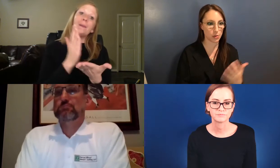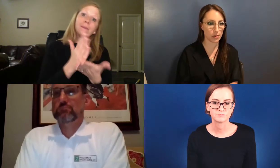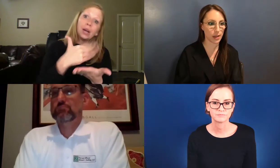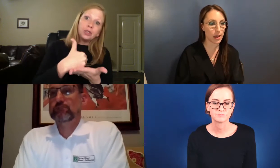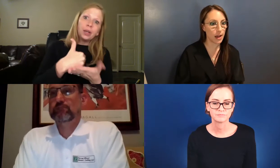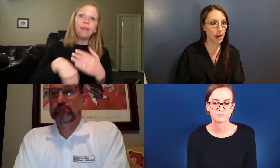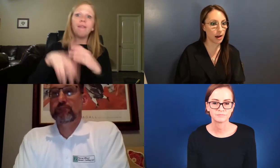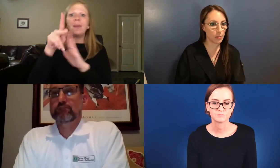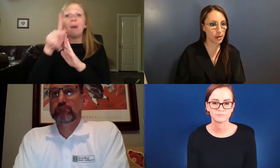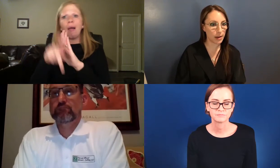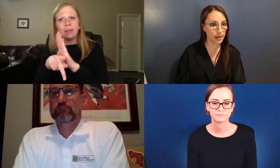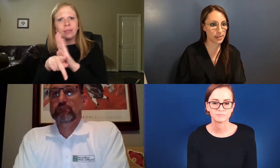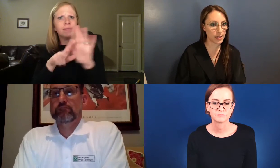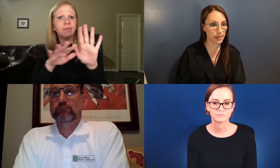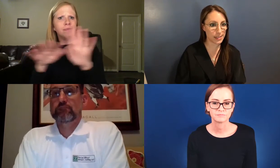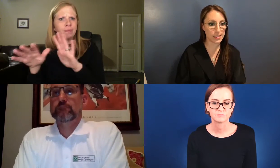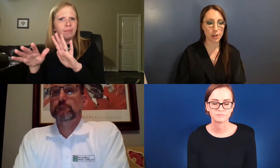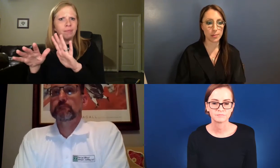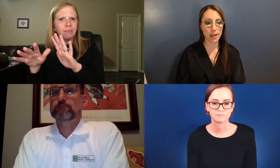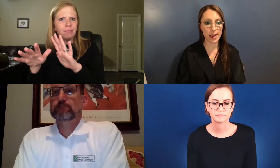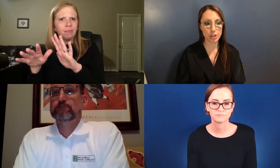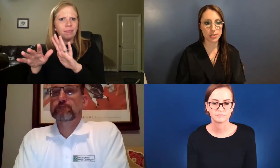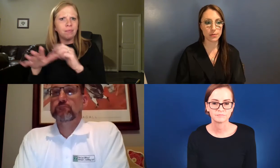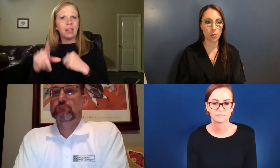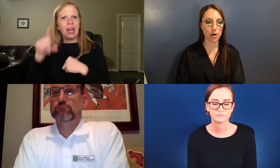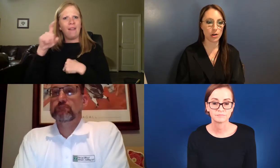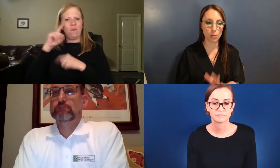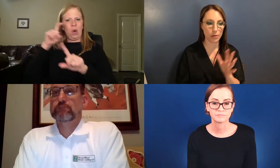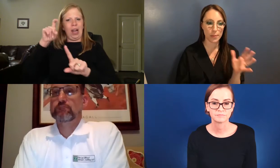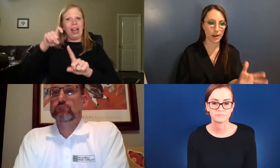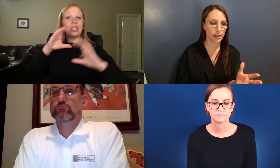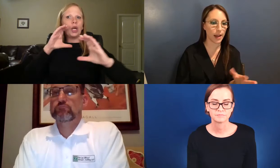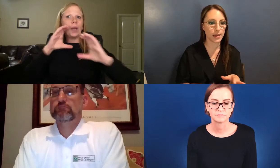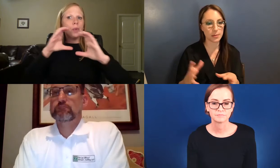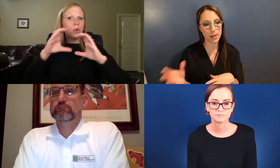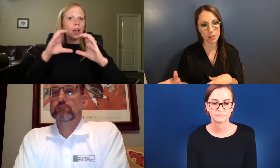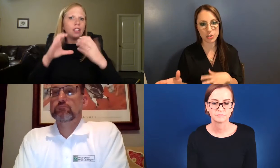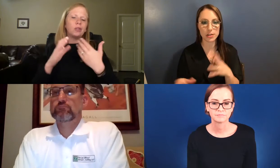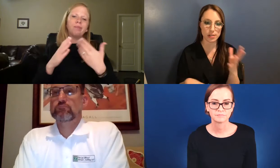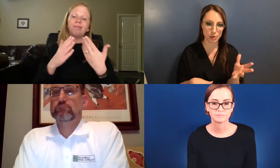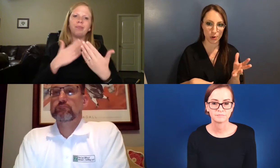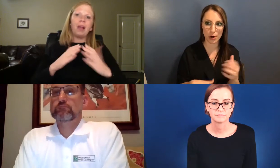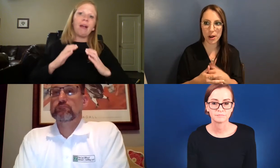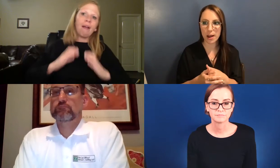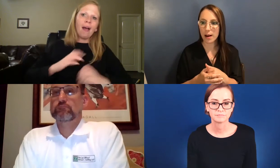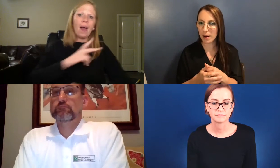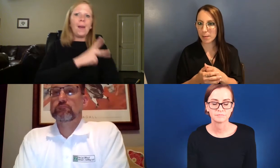that sort of thing, and necessary communications for whether it be a client, patient, consumer.